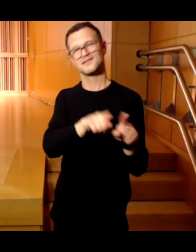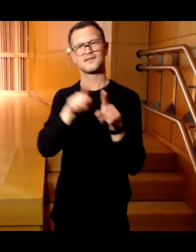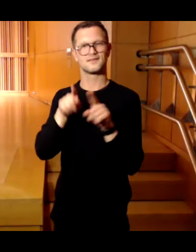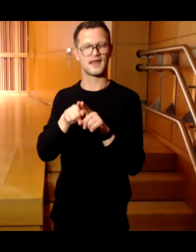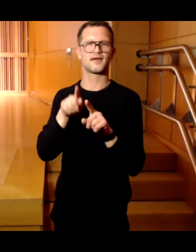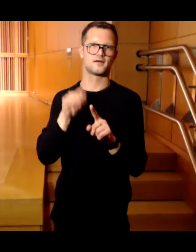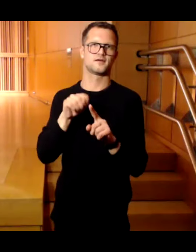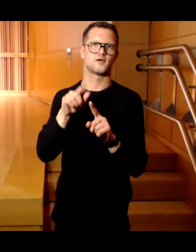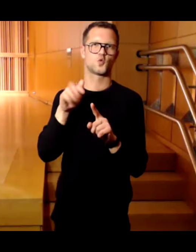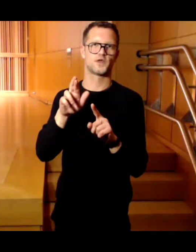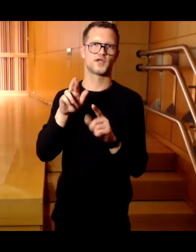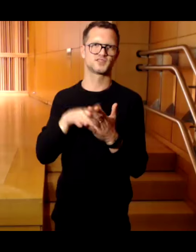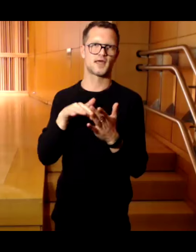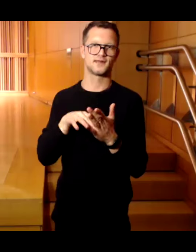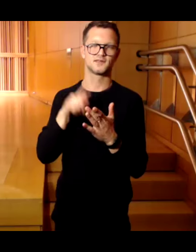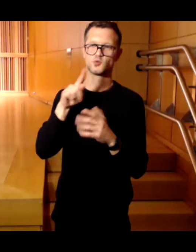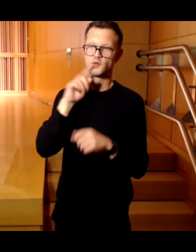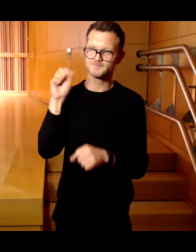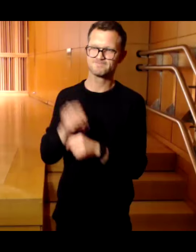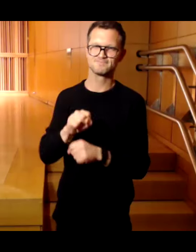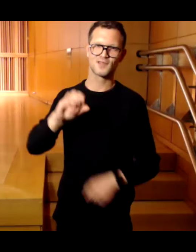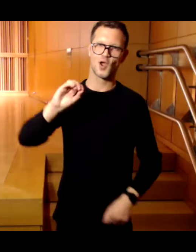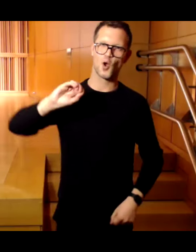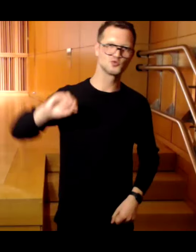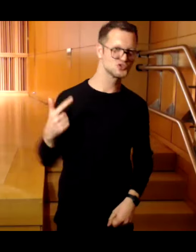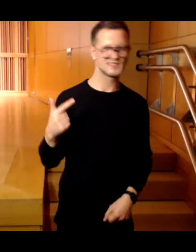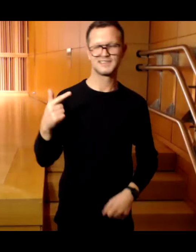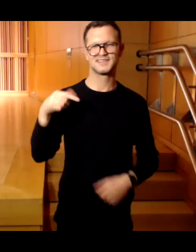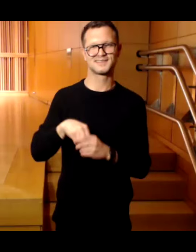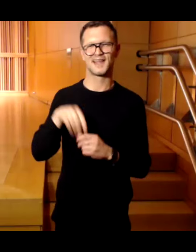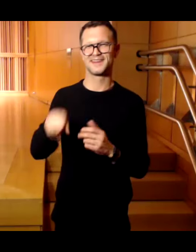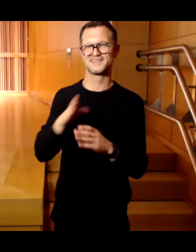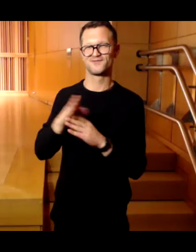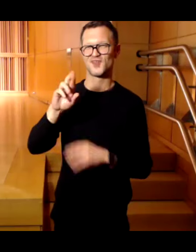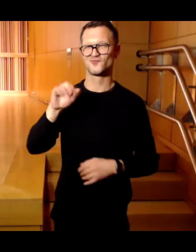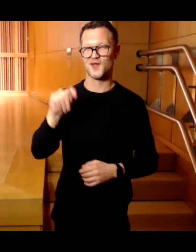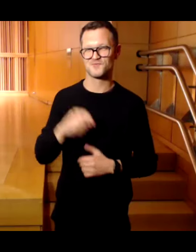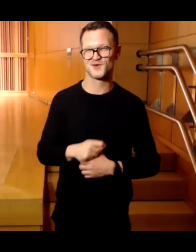You are indeed an OG in this field, Robert!